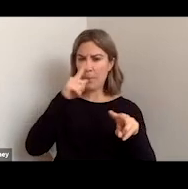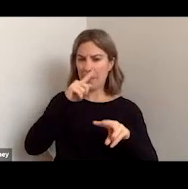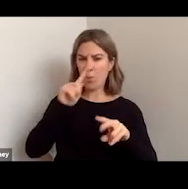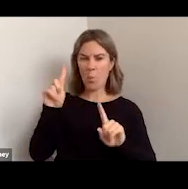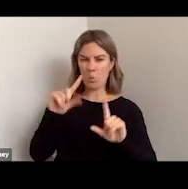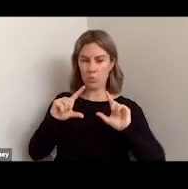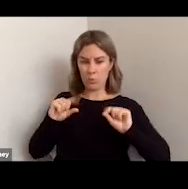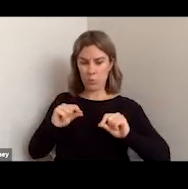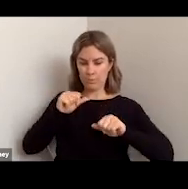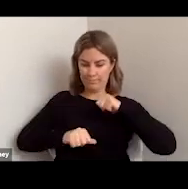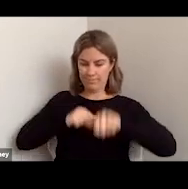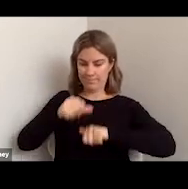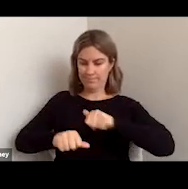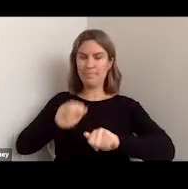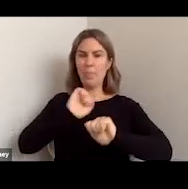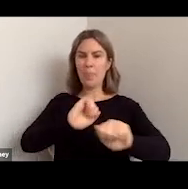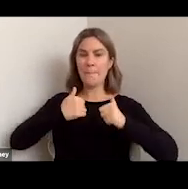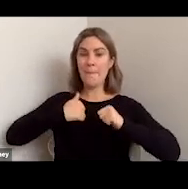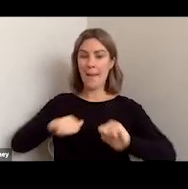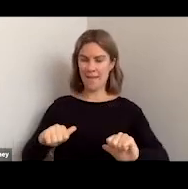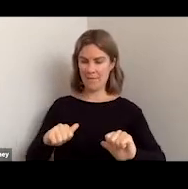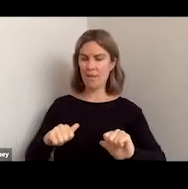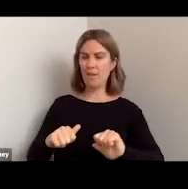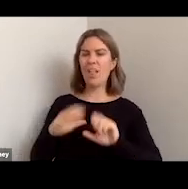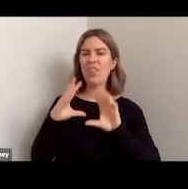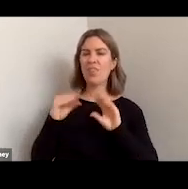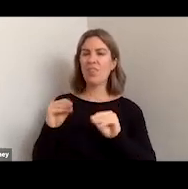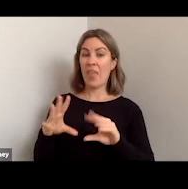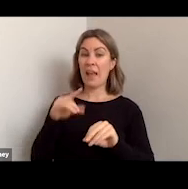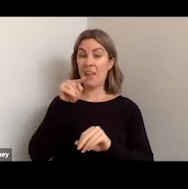Then it guesses. But with lots of and lots and lots